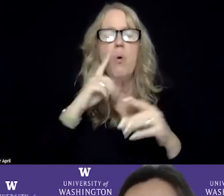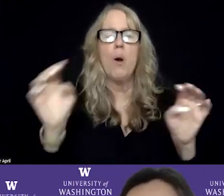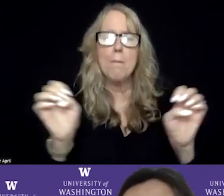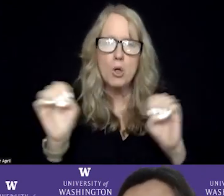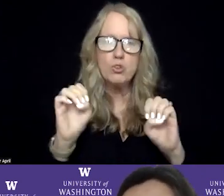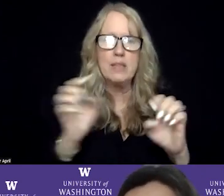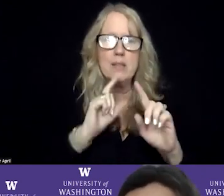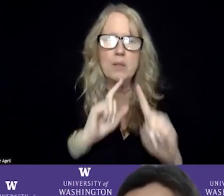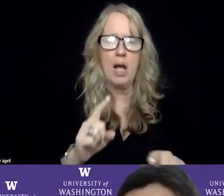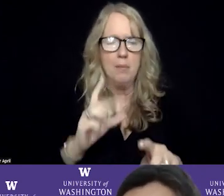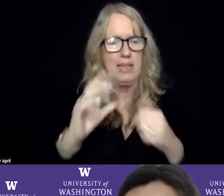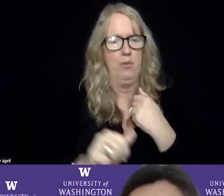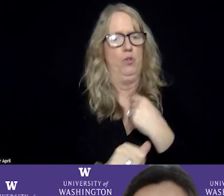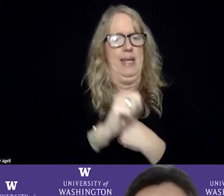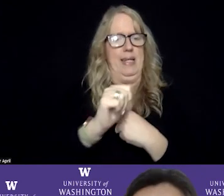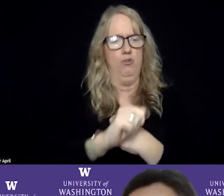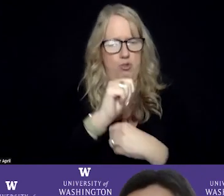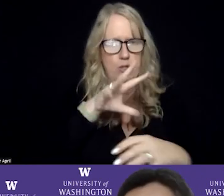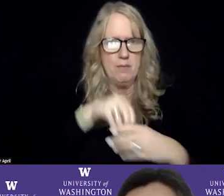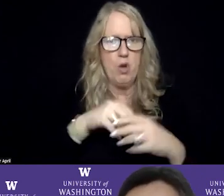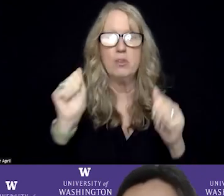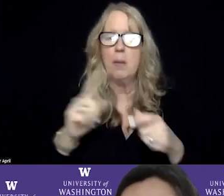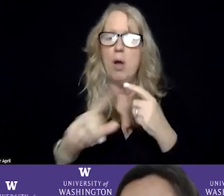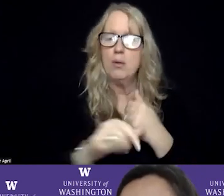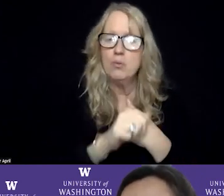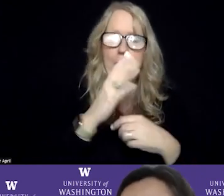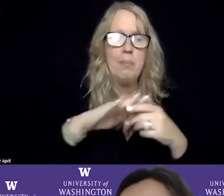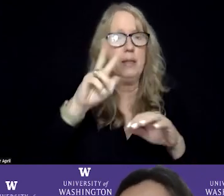THERE IS IMMEDIATE DANGER LIKE JUMPING OFF A BRIDGE OR THREATENING